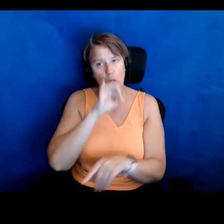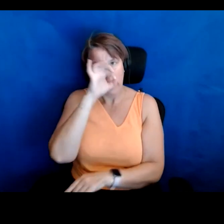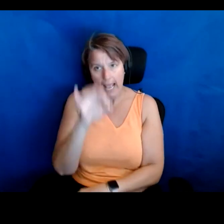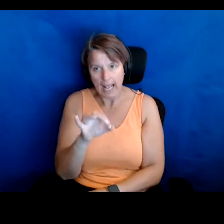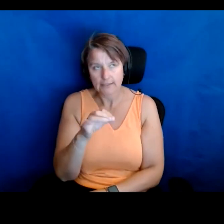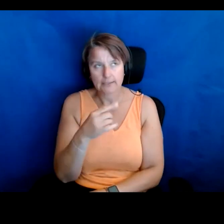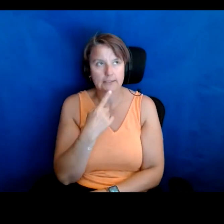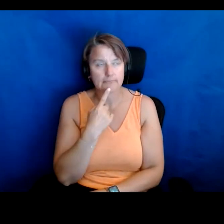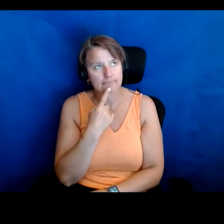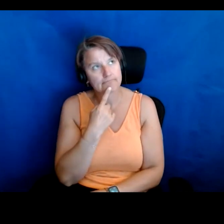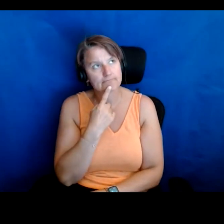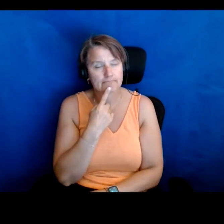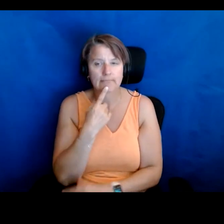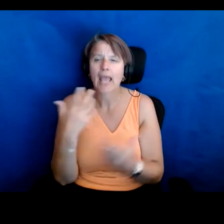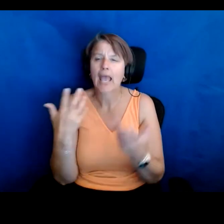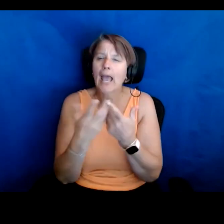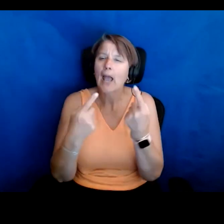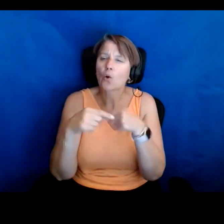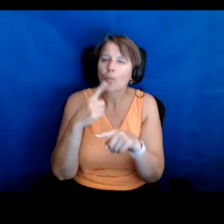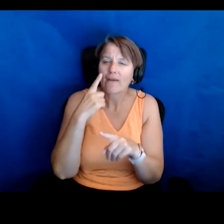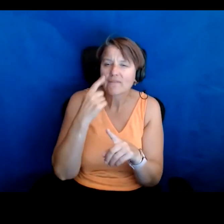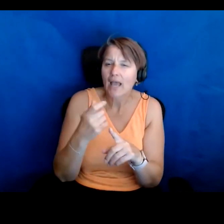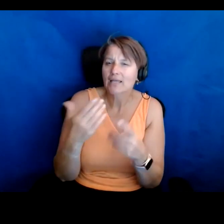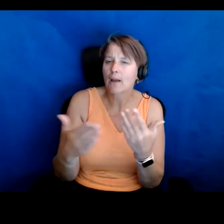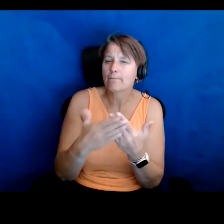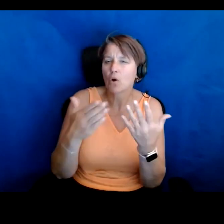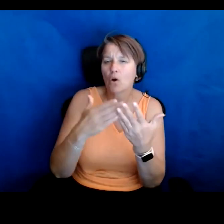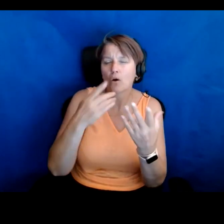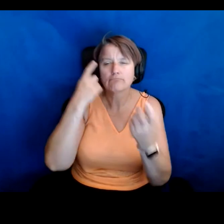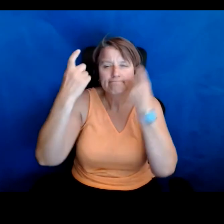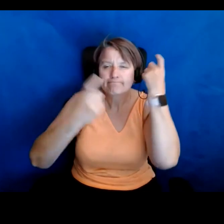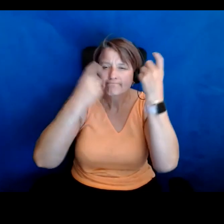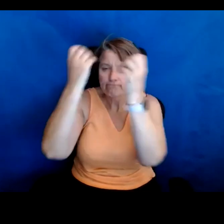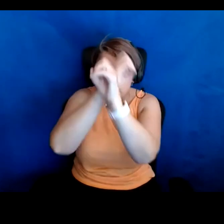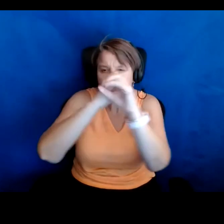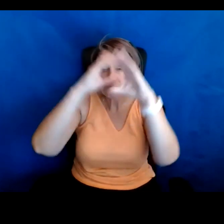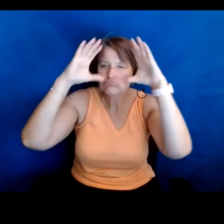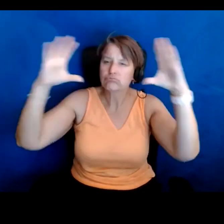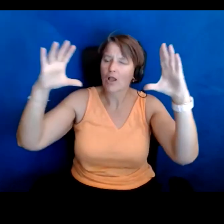how can we find a more imaginative and nuanced way of making memorials?